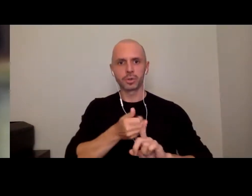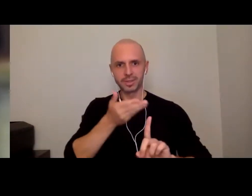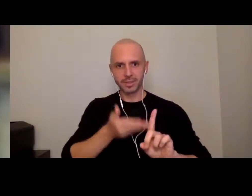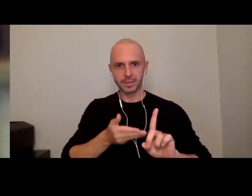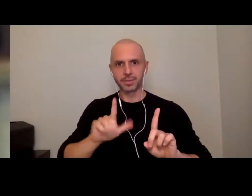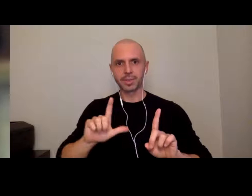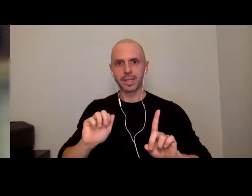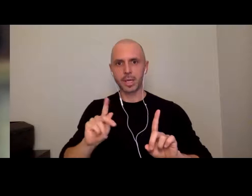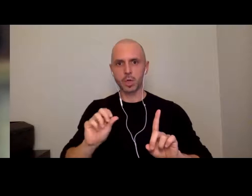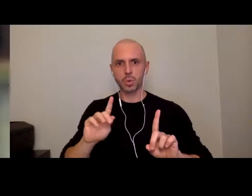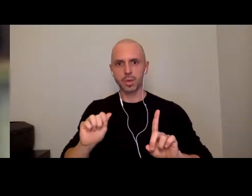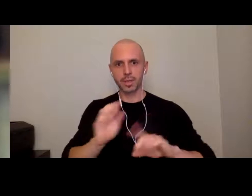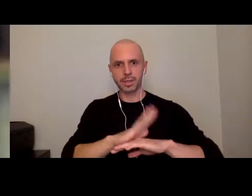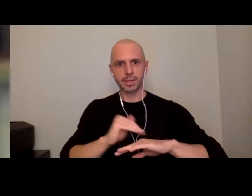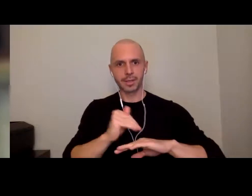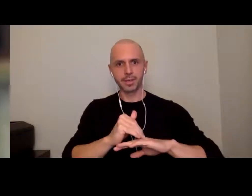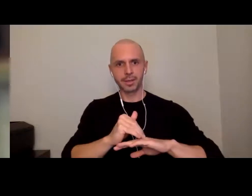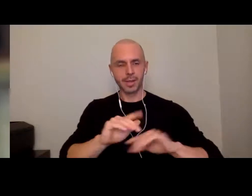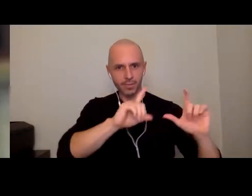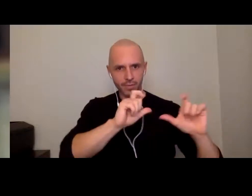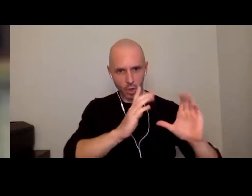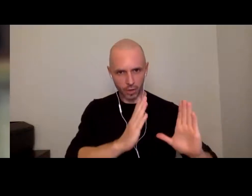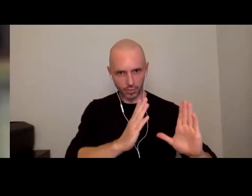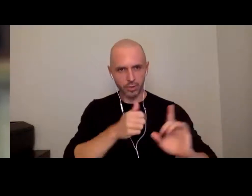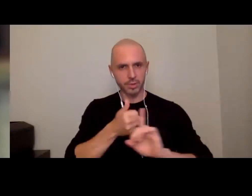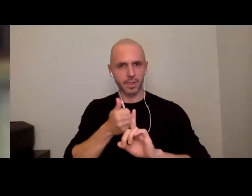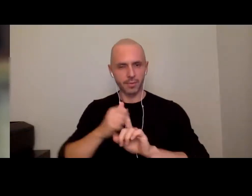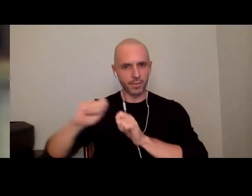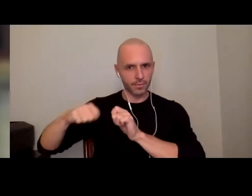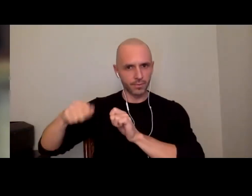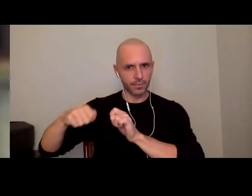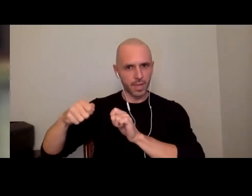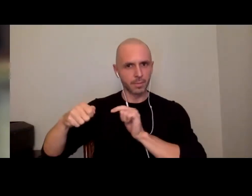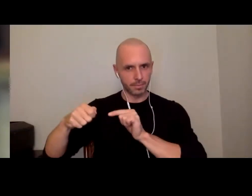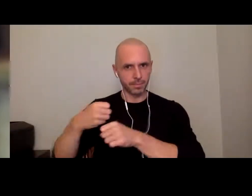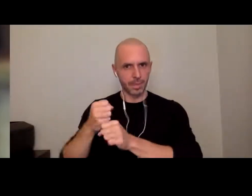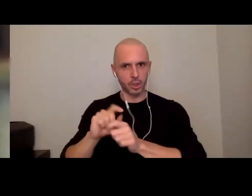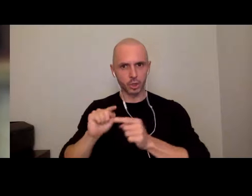, Claxton examines stereotypes and representations of Indigenous peoples in popular culture.